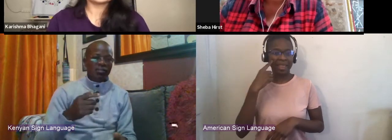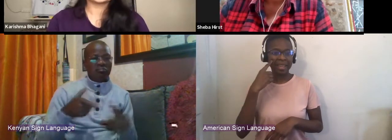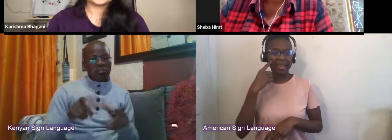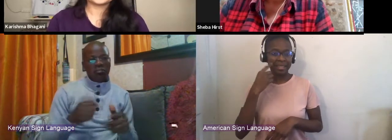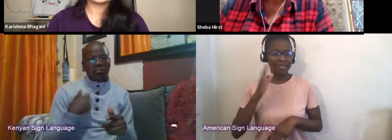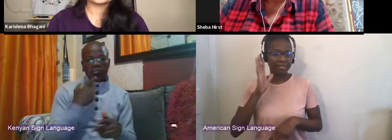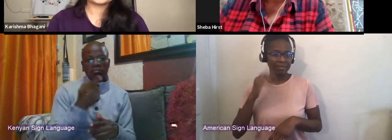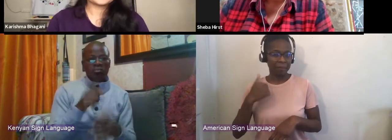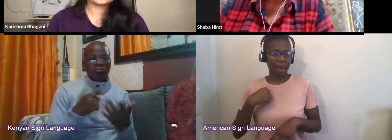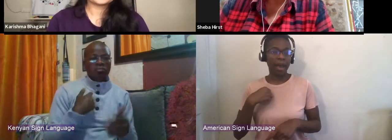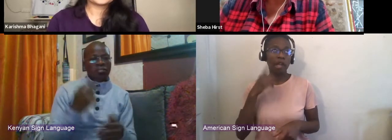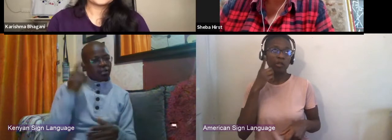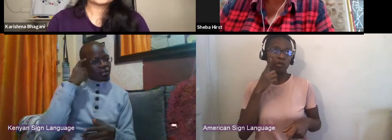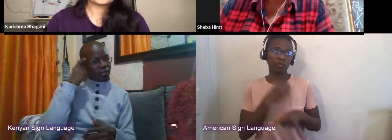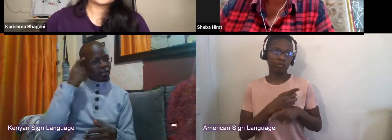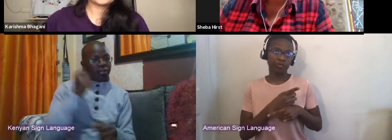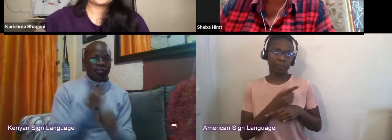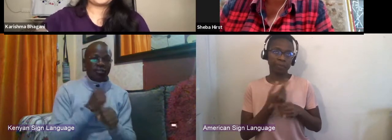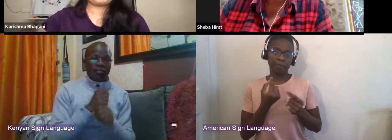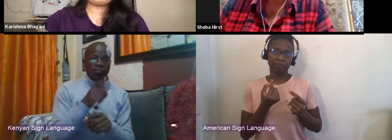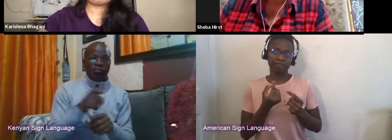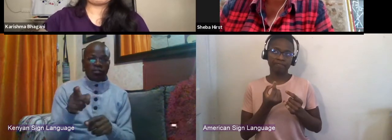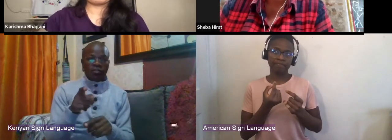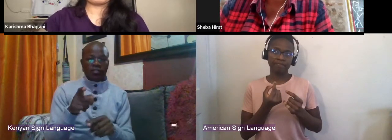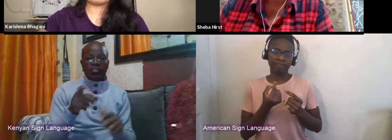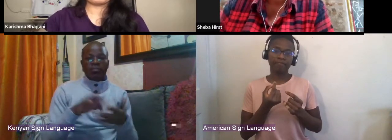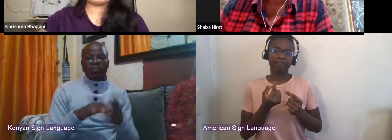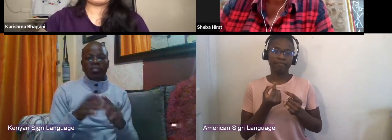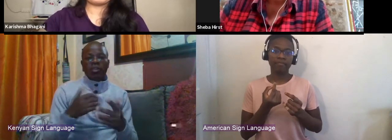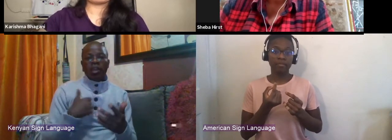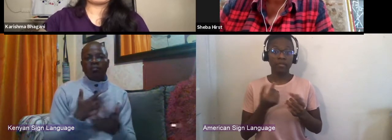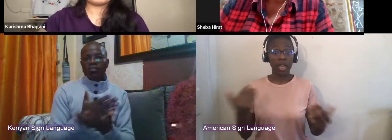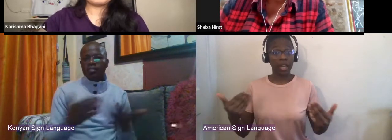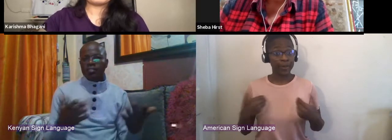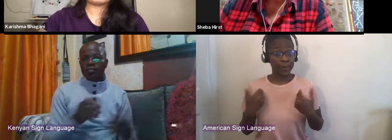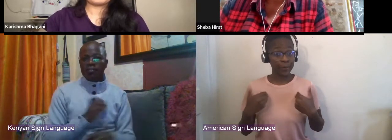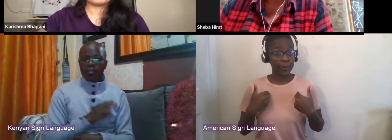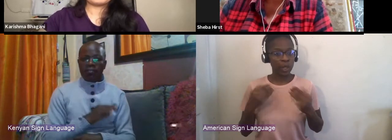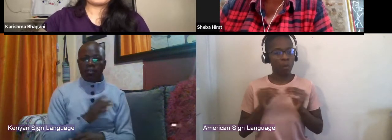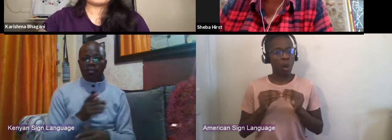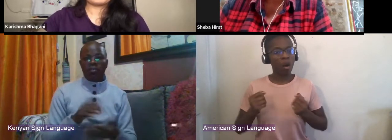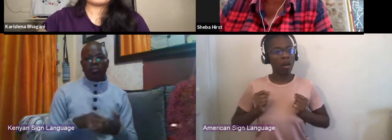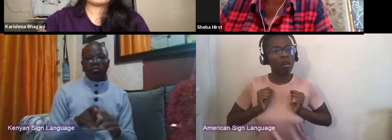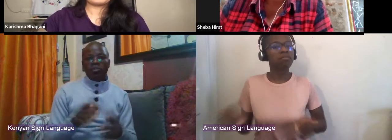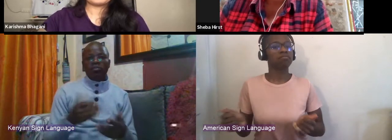I think there's a fearlessness that comes with youth and I know audacity that comes with youth where